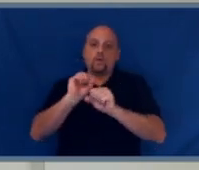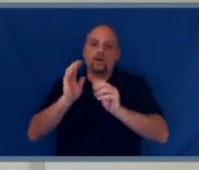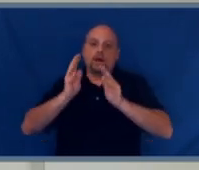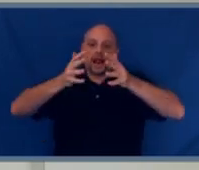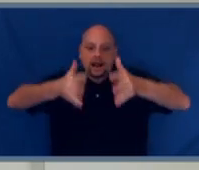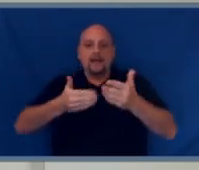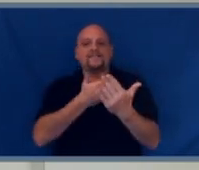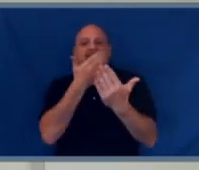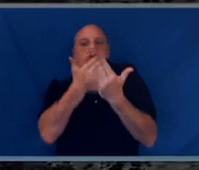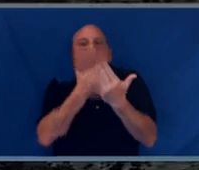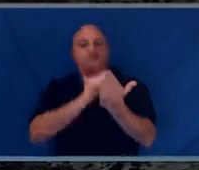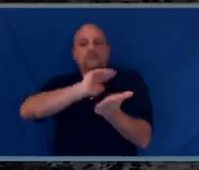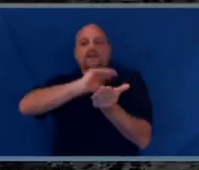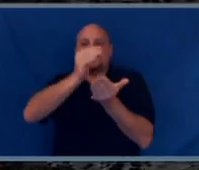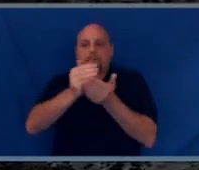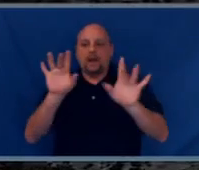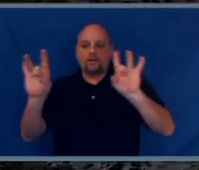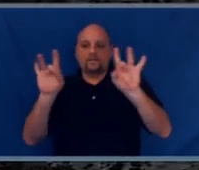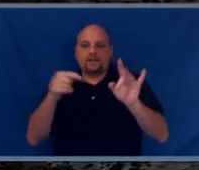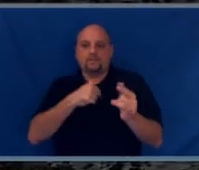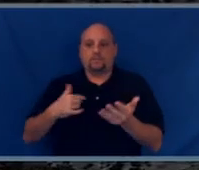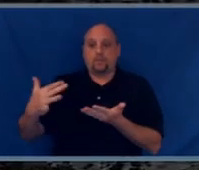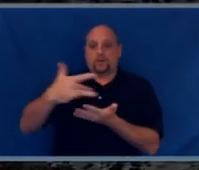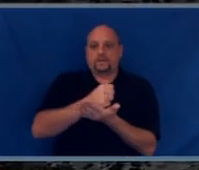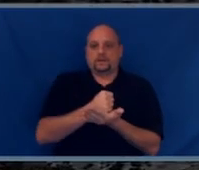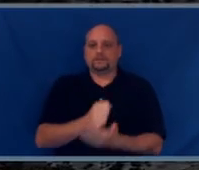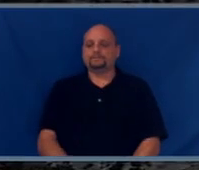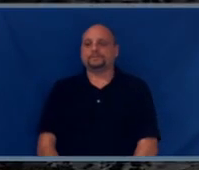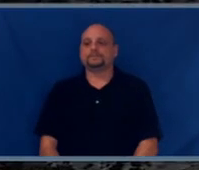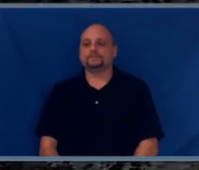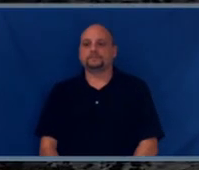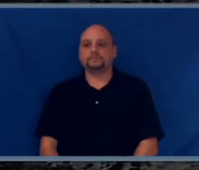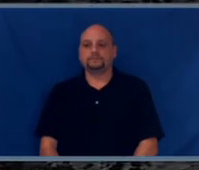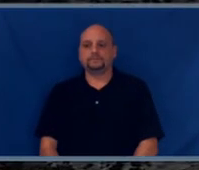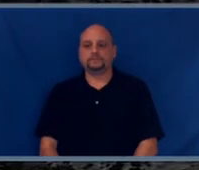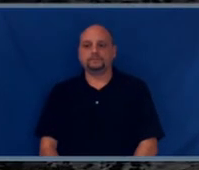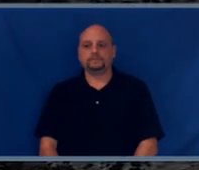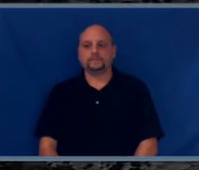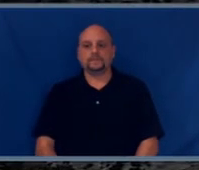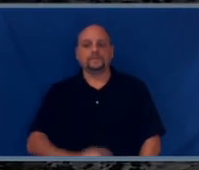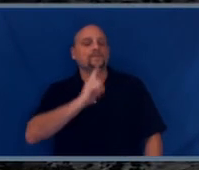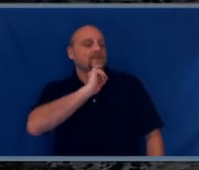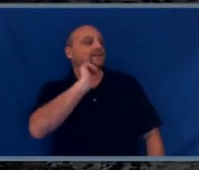TO VERIFY THE AMOUNT OF SAMPLE WE SELECTED. DEFINITELY DID AN OUTSTANDING